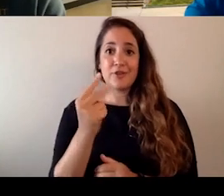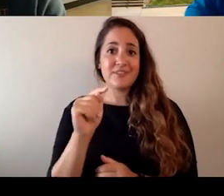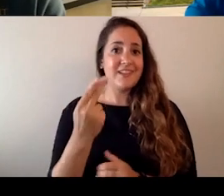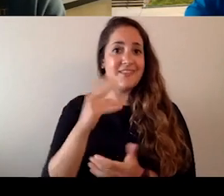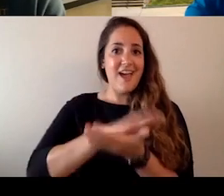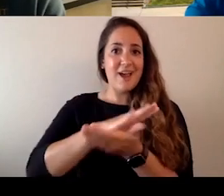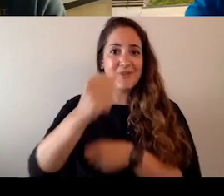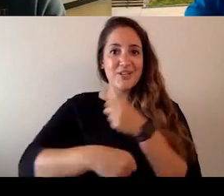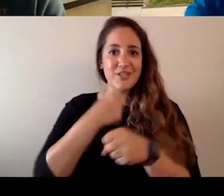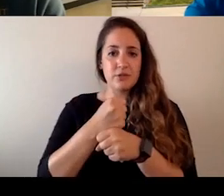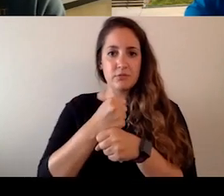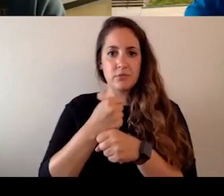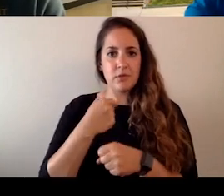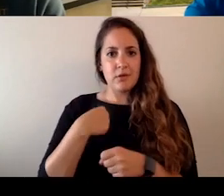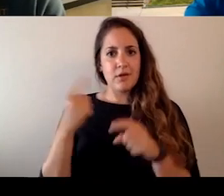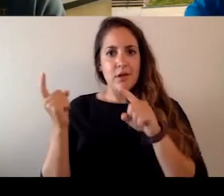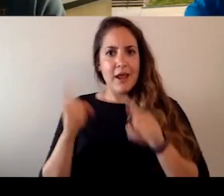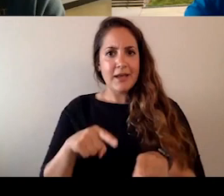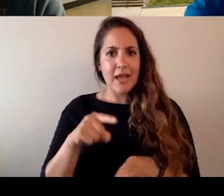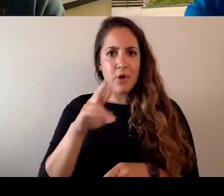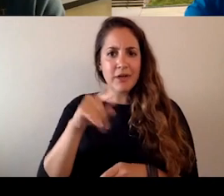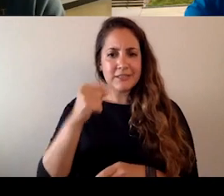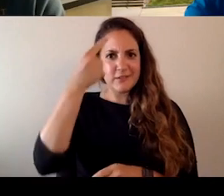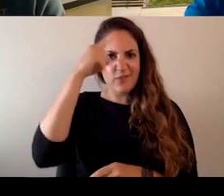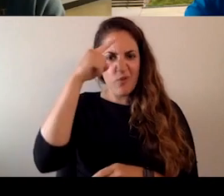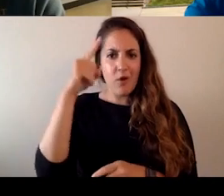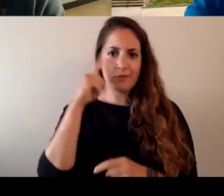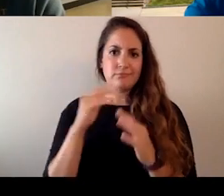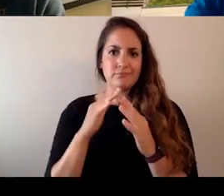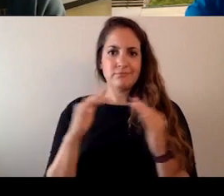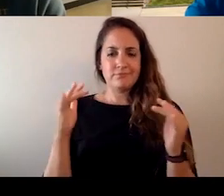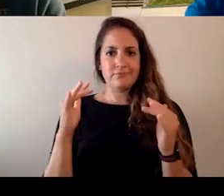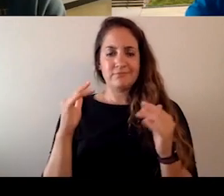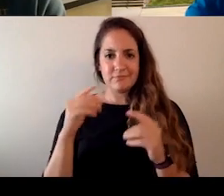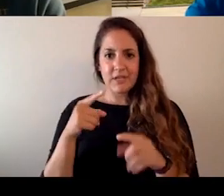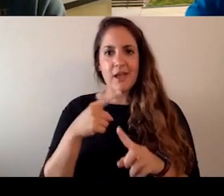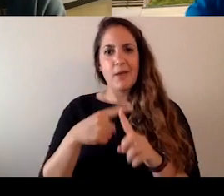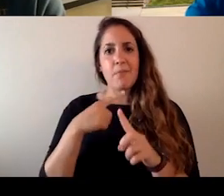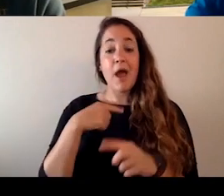I came to RIT from Rutgers University where I did my PhD and postdoc as a biochemist.